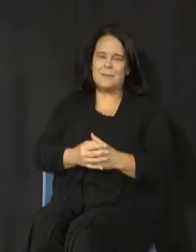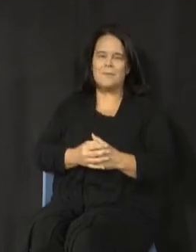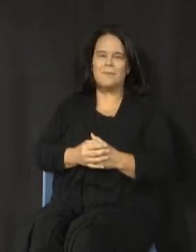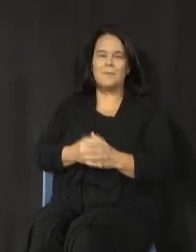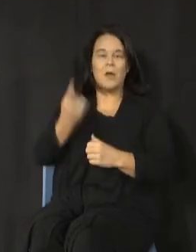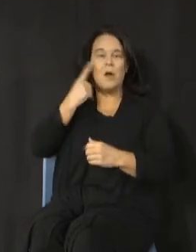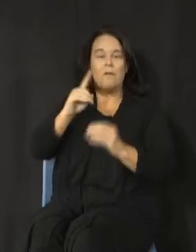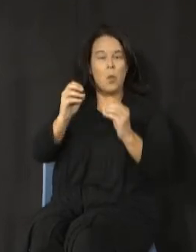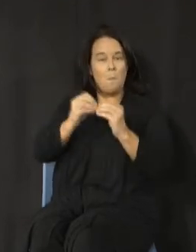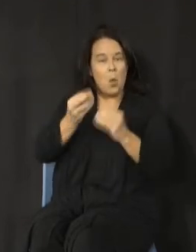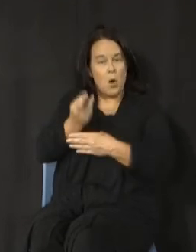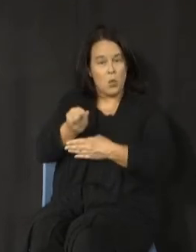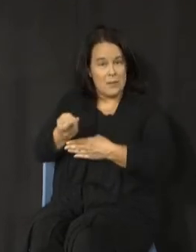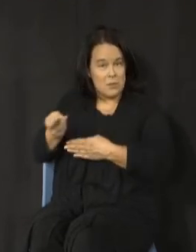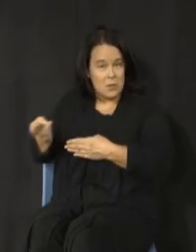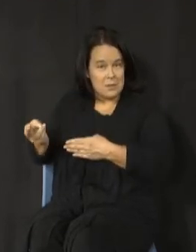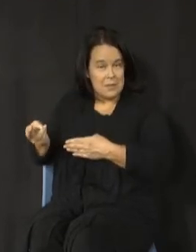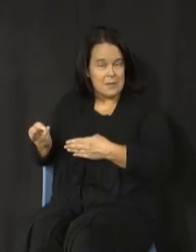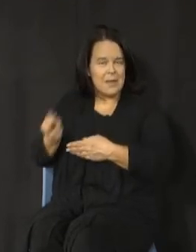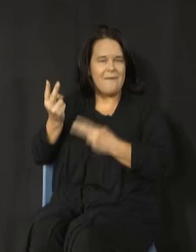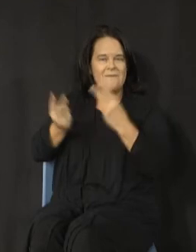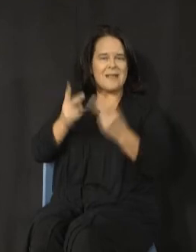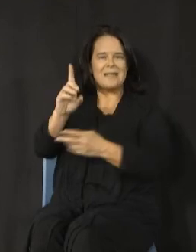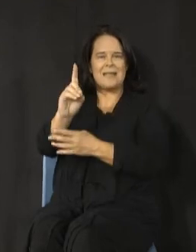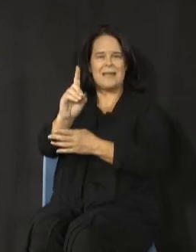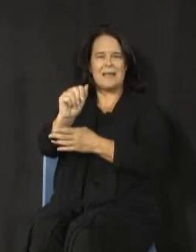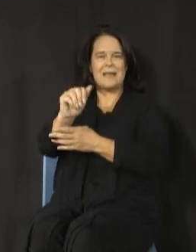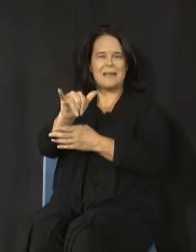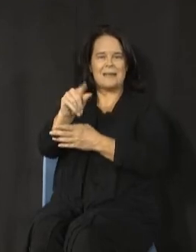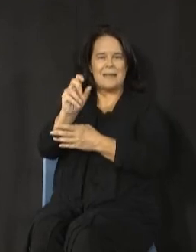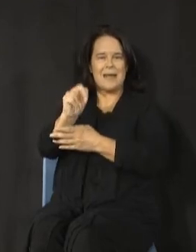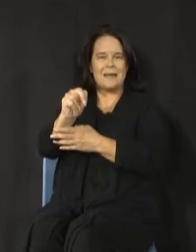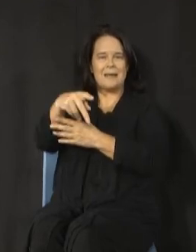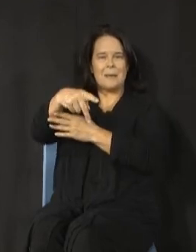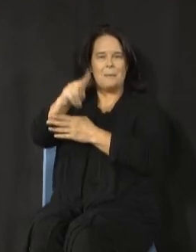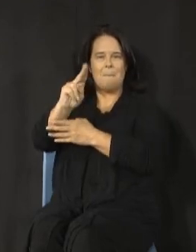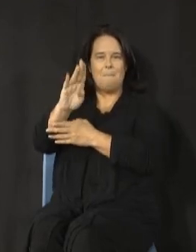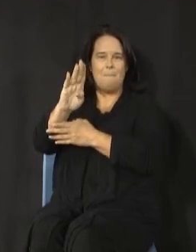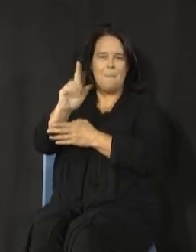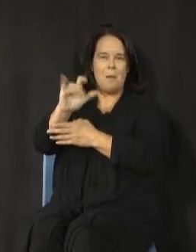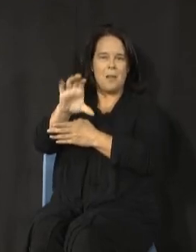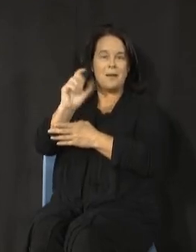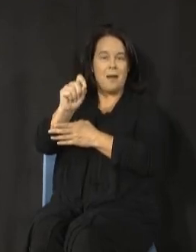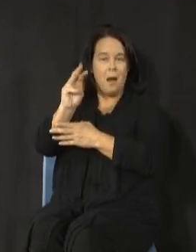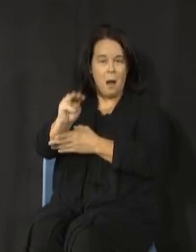For additional resources visit DAYTONPUBLIC.com and click the VIRTUAL LEARNING link on the